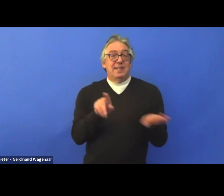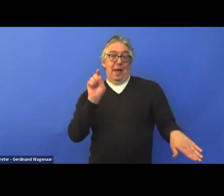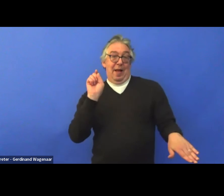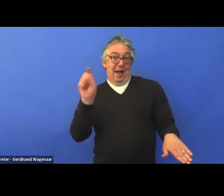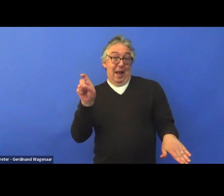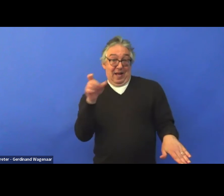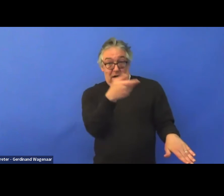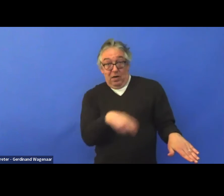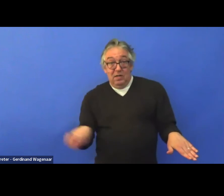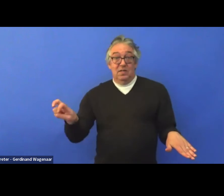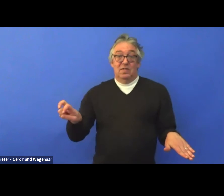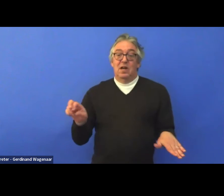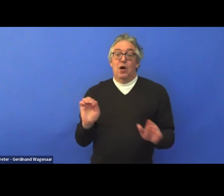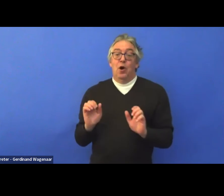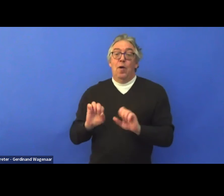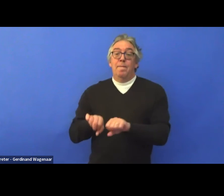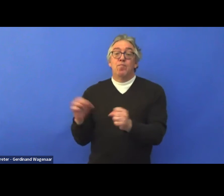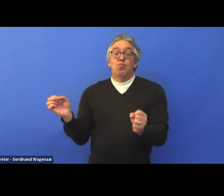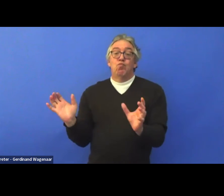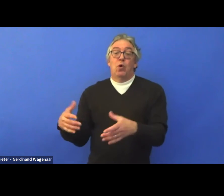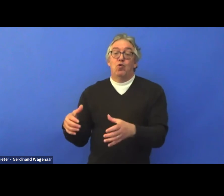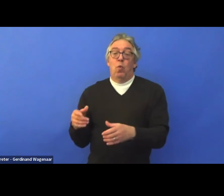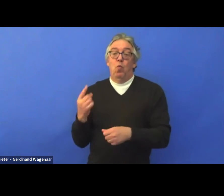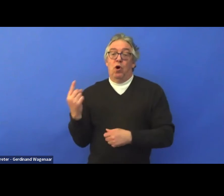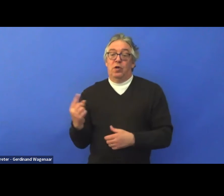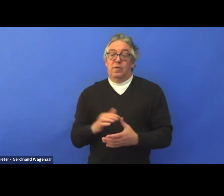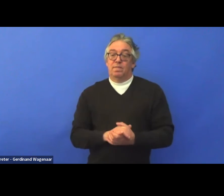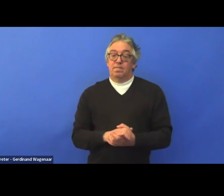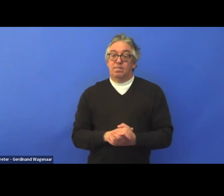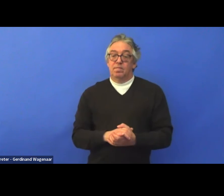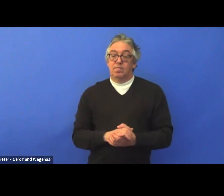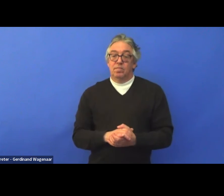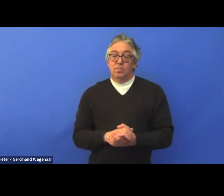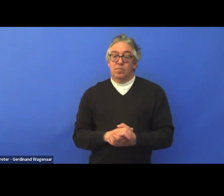I'll introduce the second set of sessions after the sessions